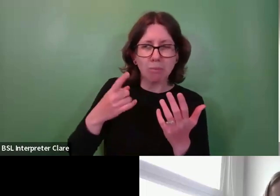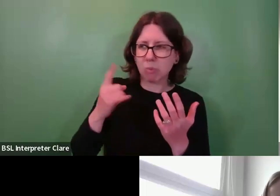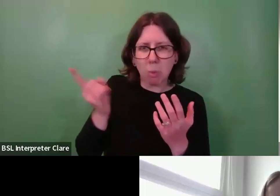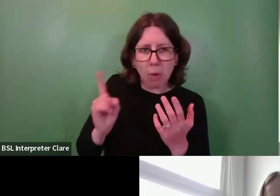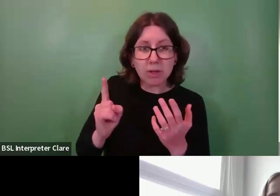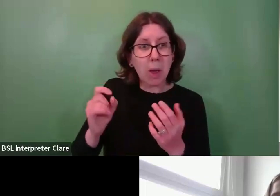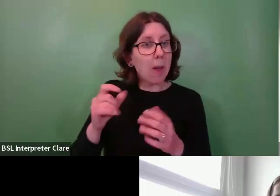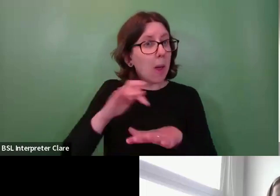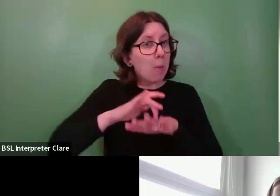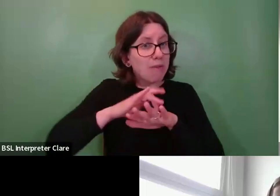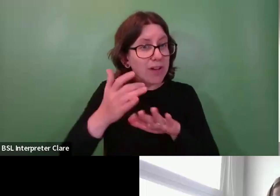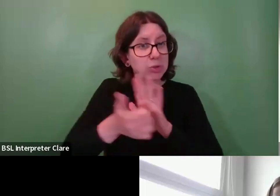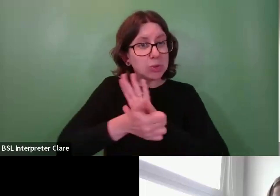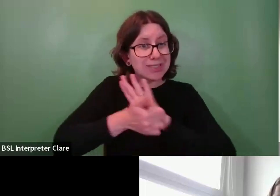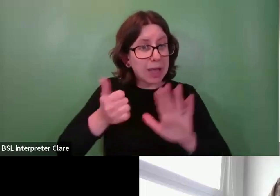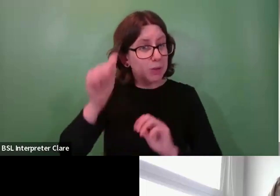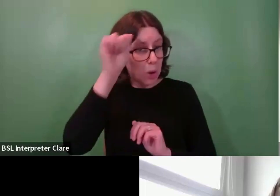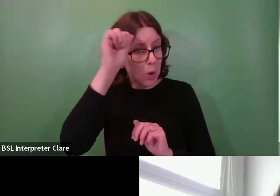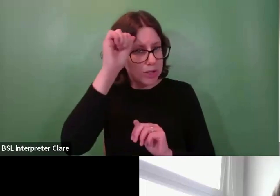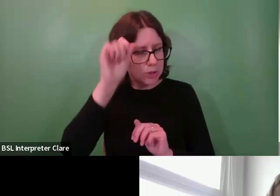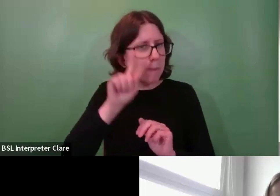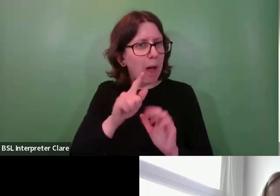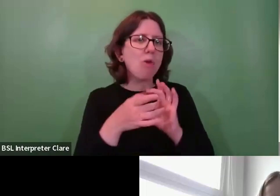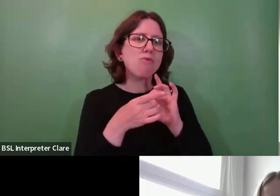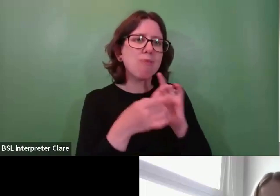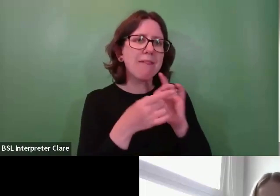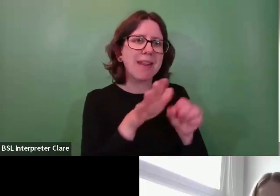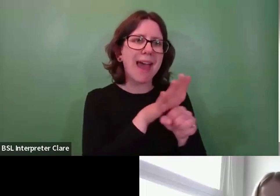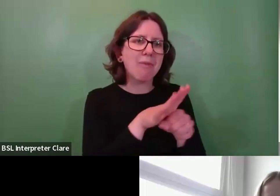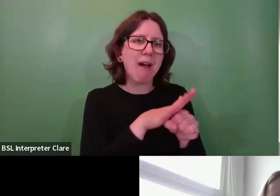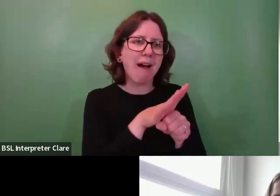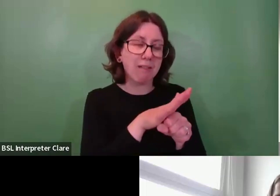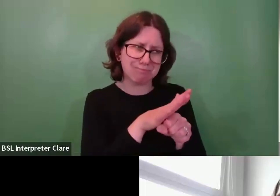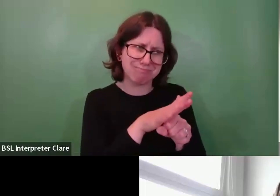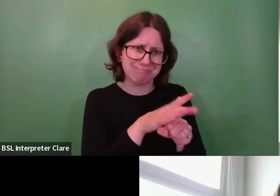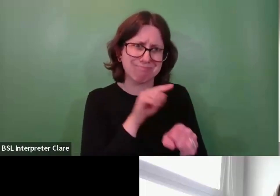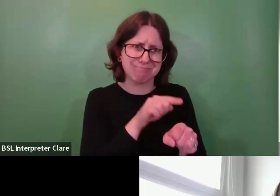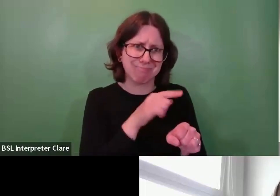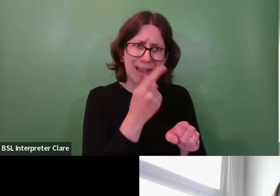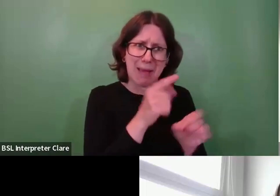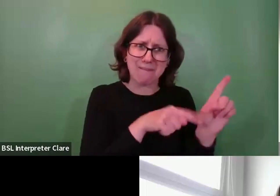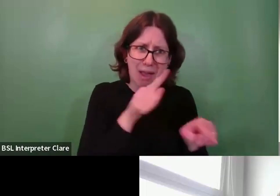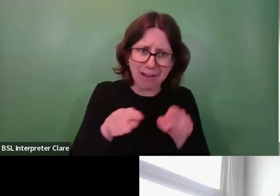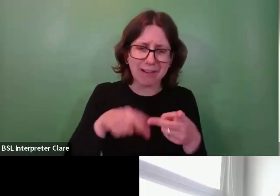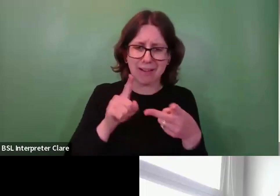knowledge in a relevant area, and that can be really varied. Lived experience related